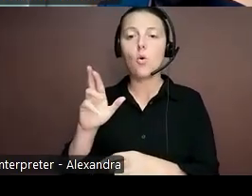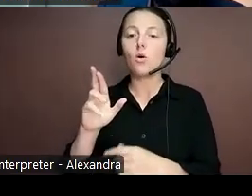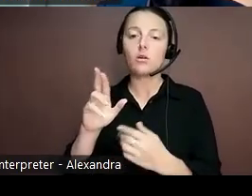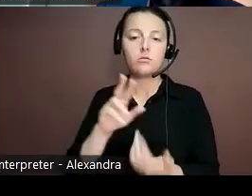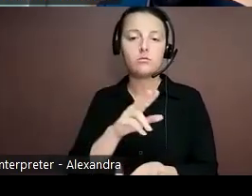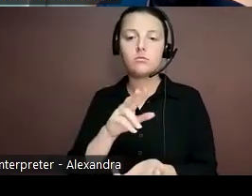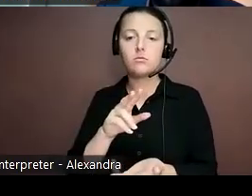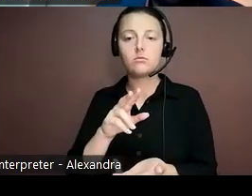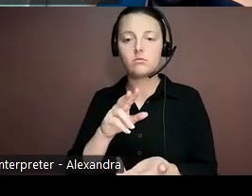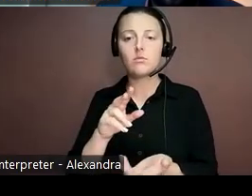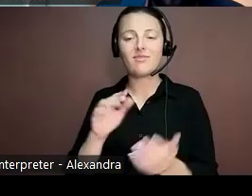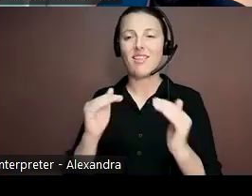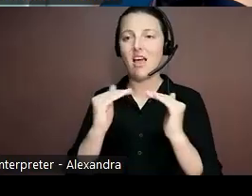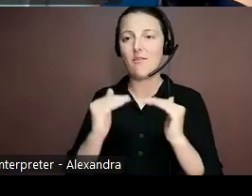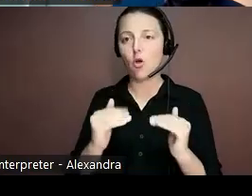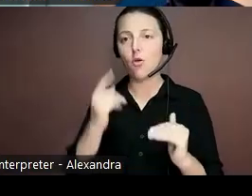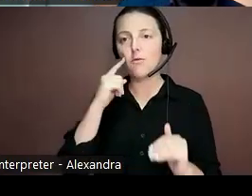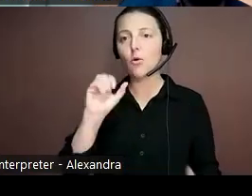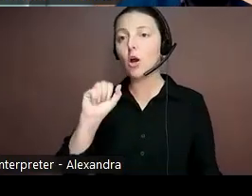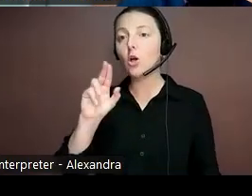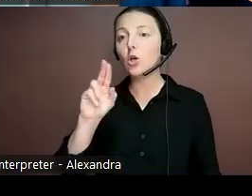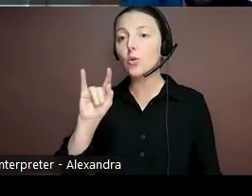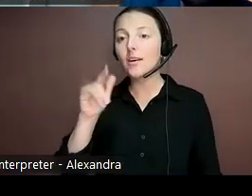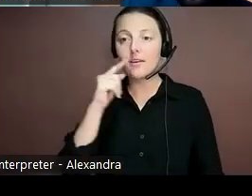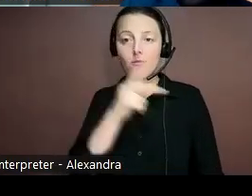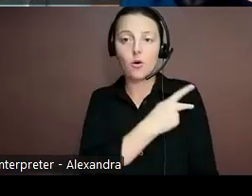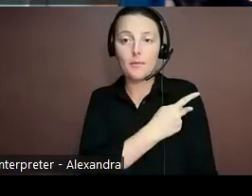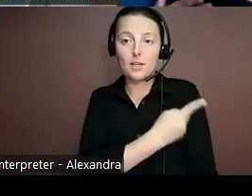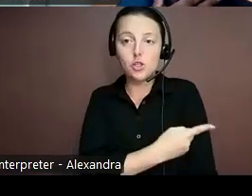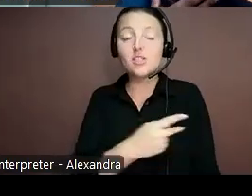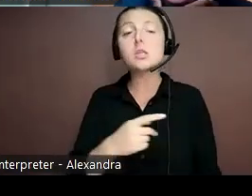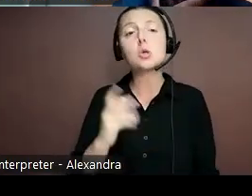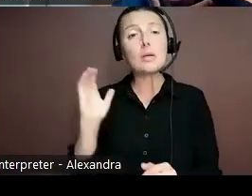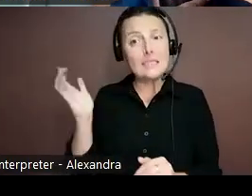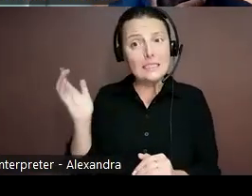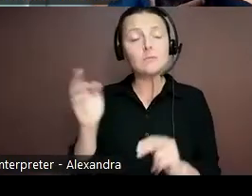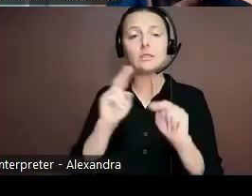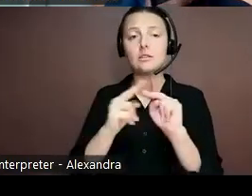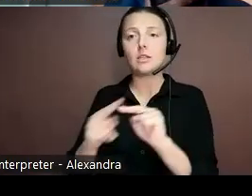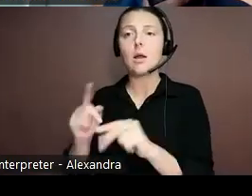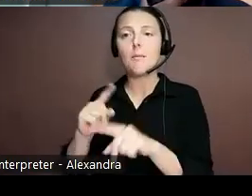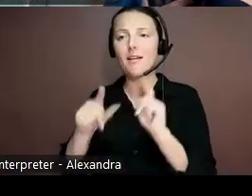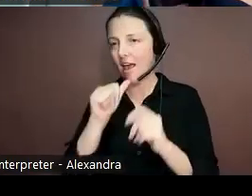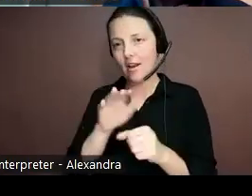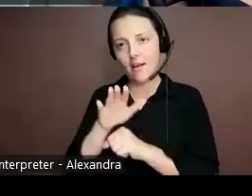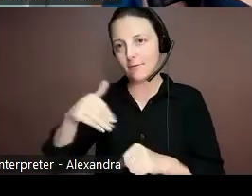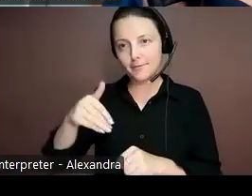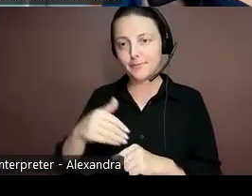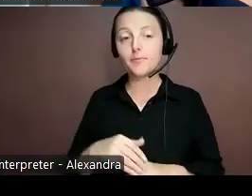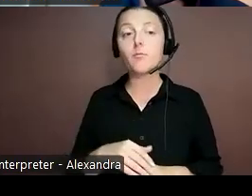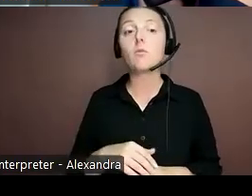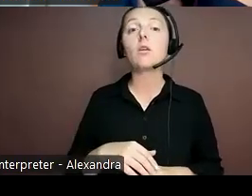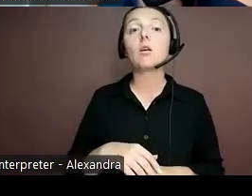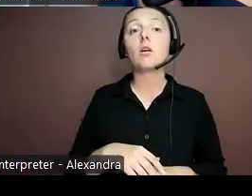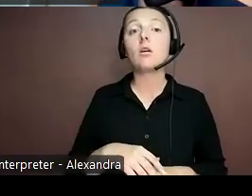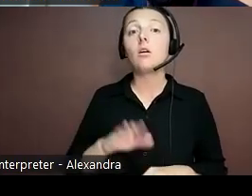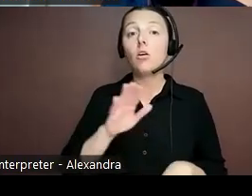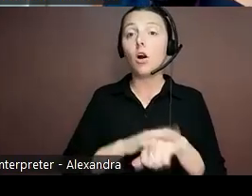not where we want it to be. Um the number the uh the bar graph um to my right um you